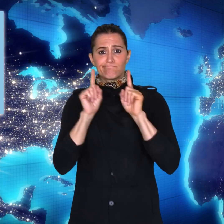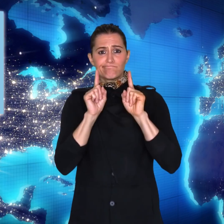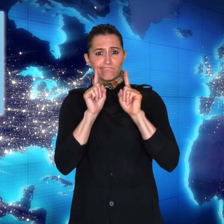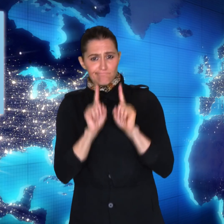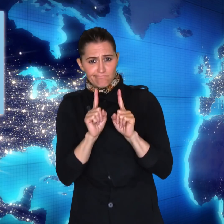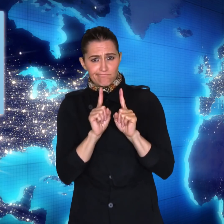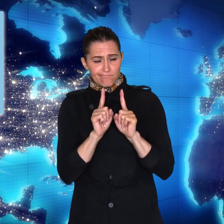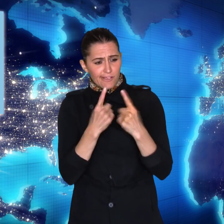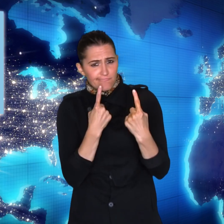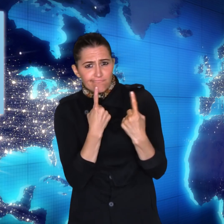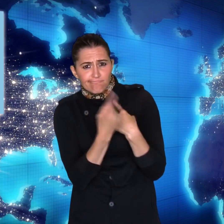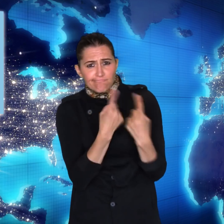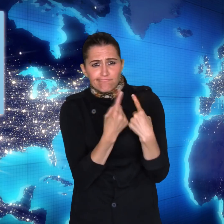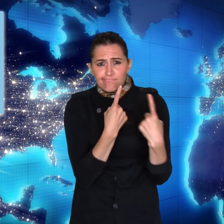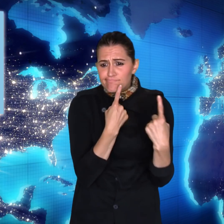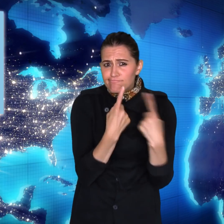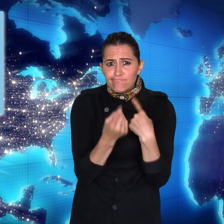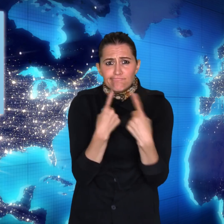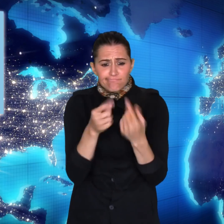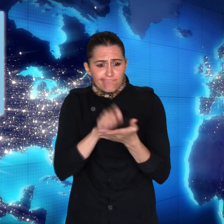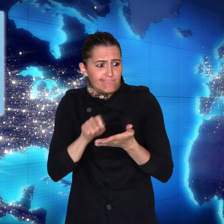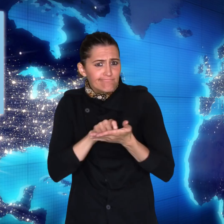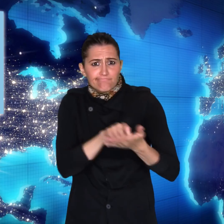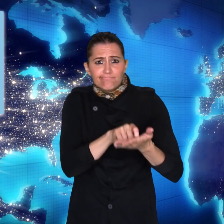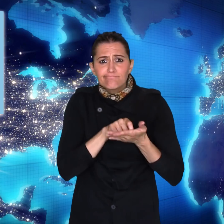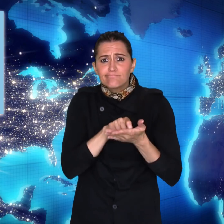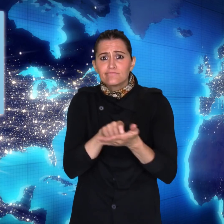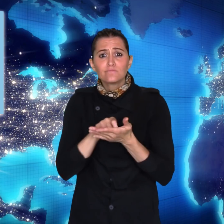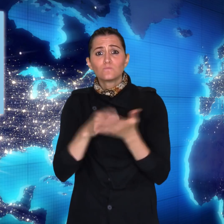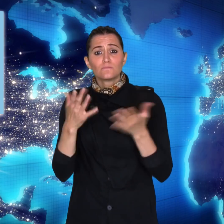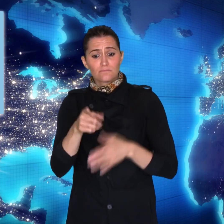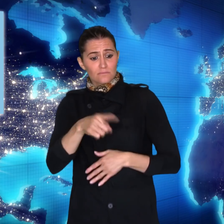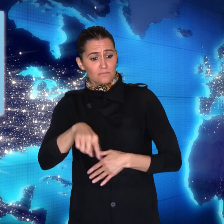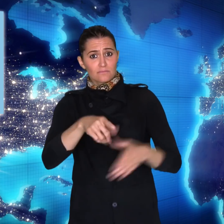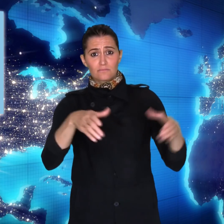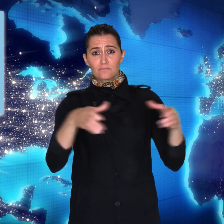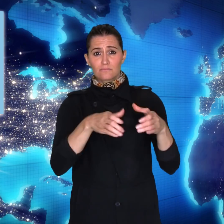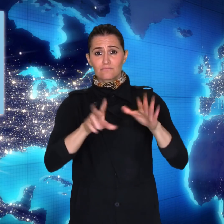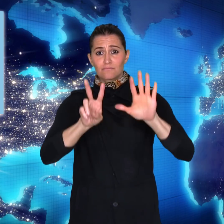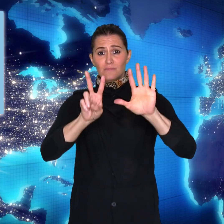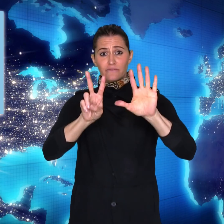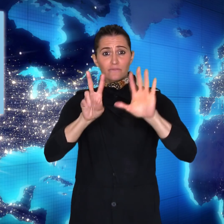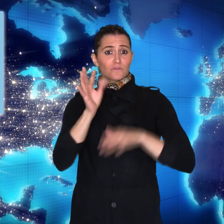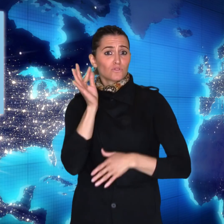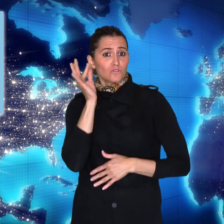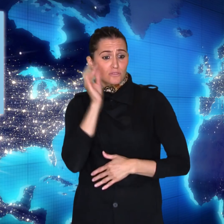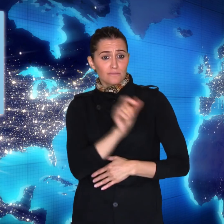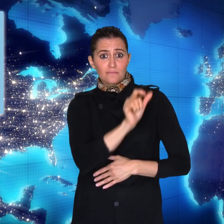statements from seven girls who